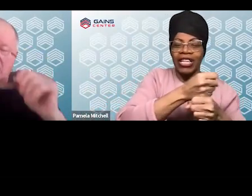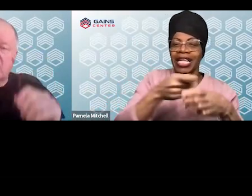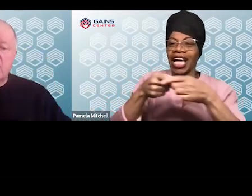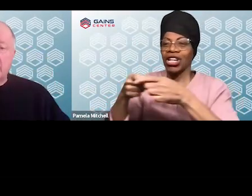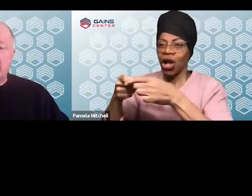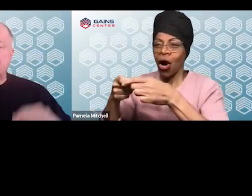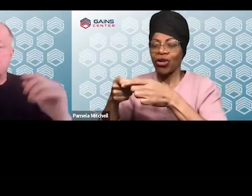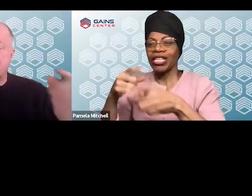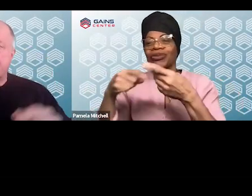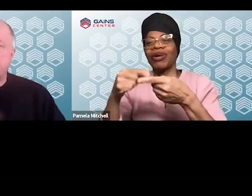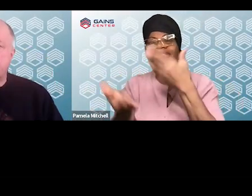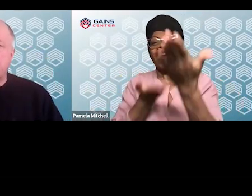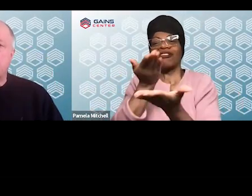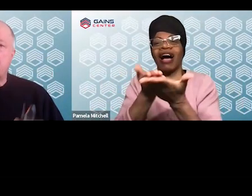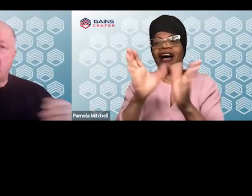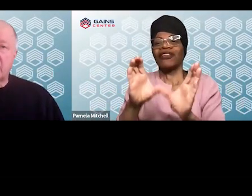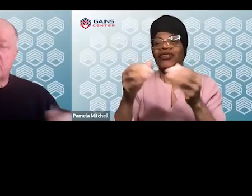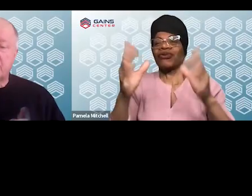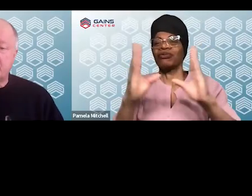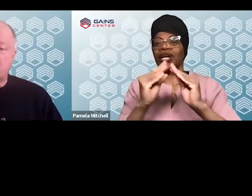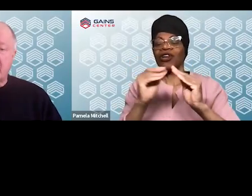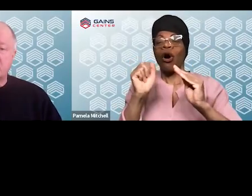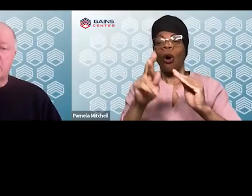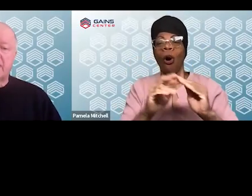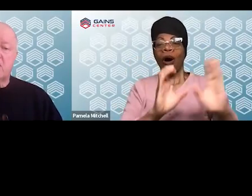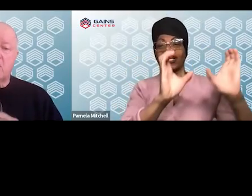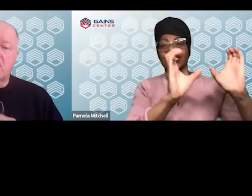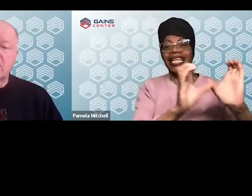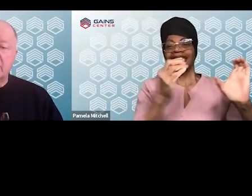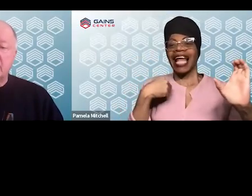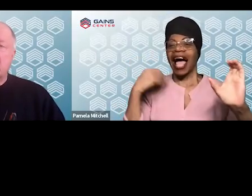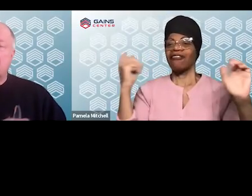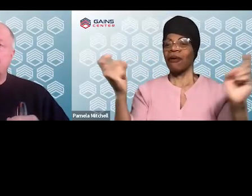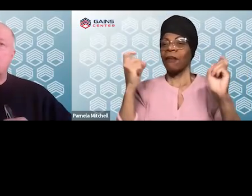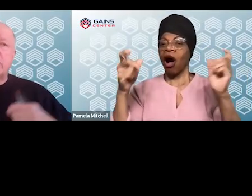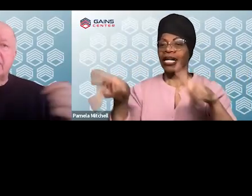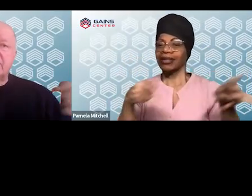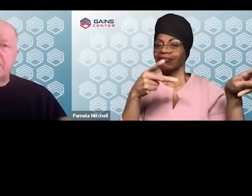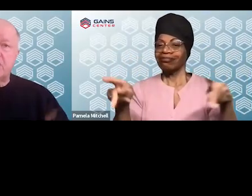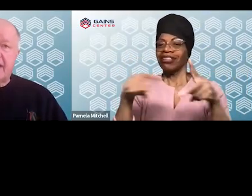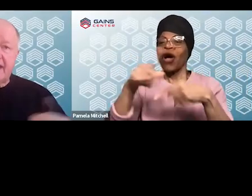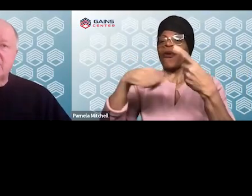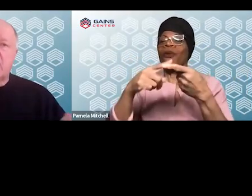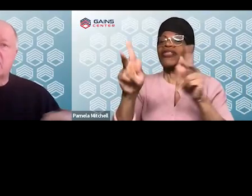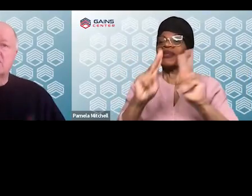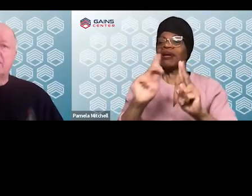or we give a certificate, and we have a party when people graduate. Or, you know, we give people candy bars